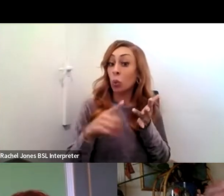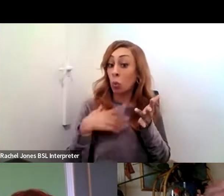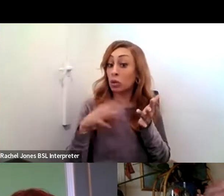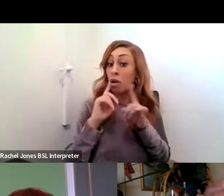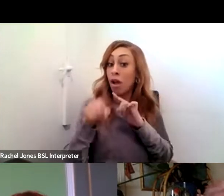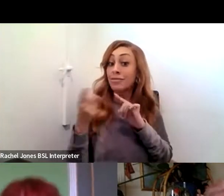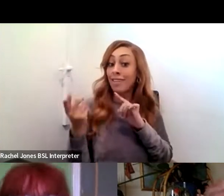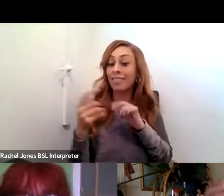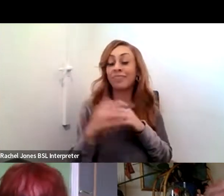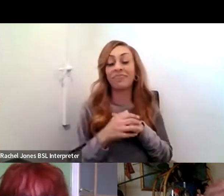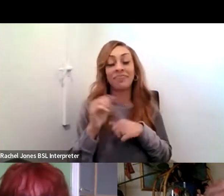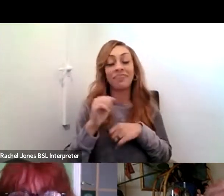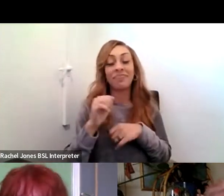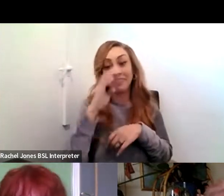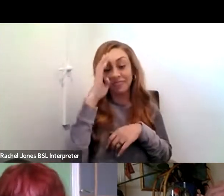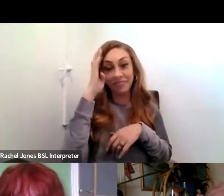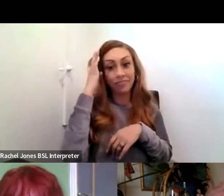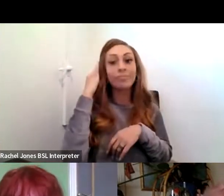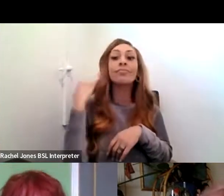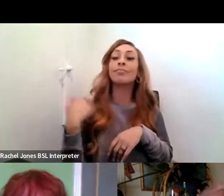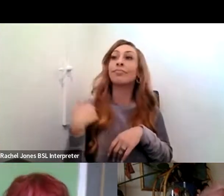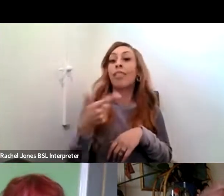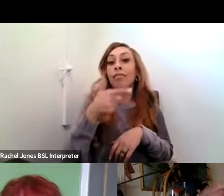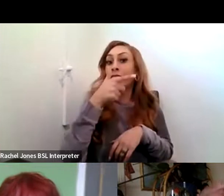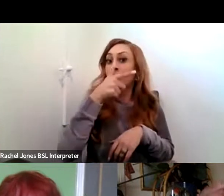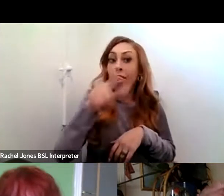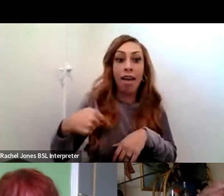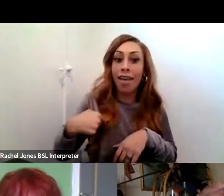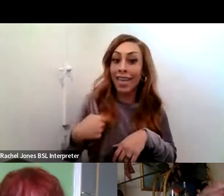Yes, I think we're very fortunate in that we managed to get